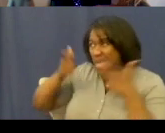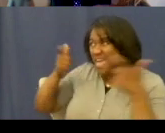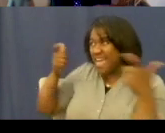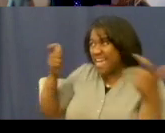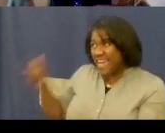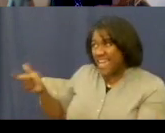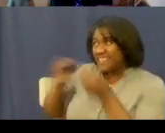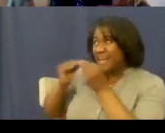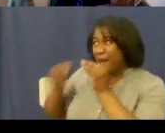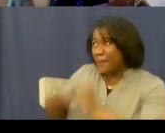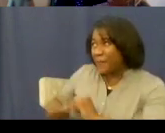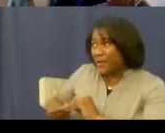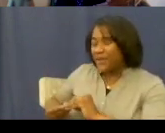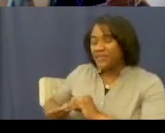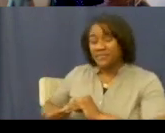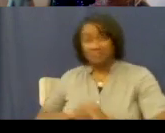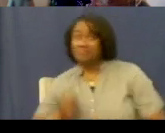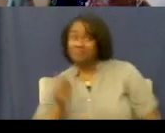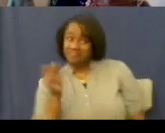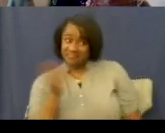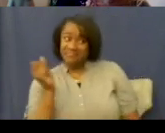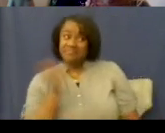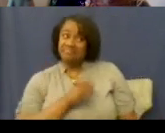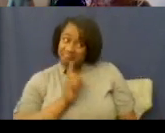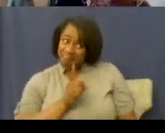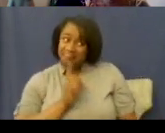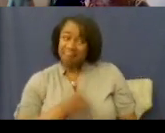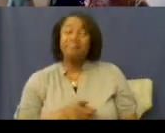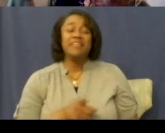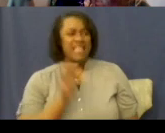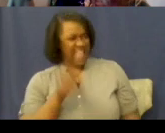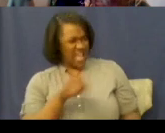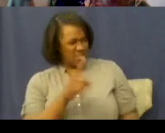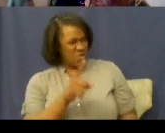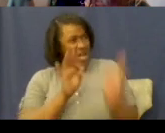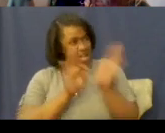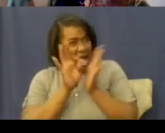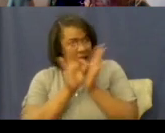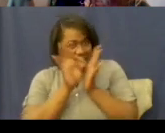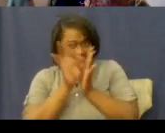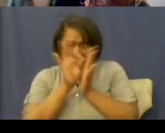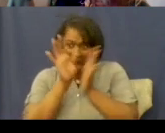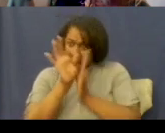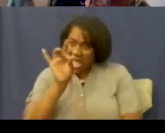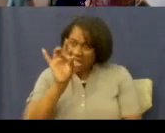Nina Schor: It sure is. Can you imagine? I can't count to 85 billion, can you?